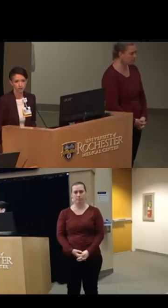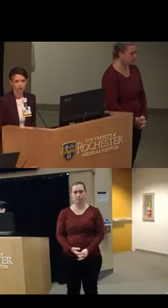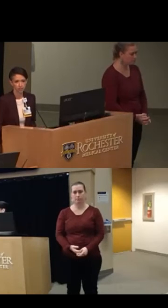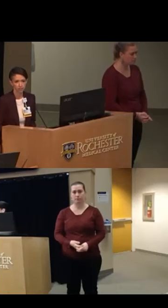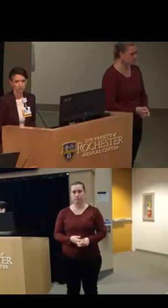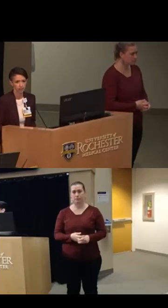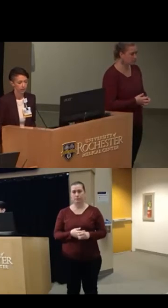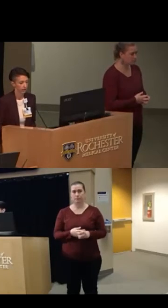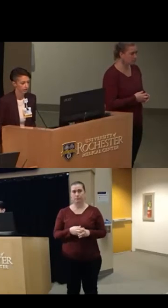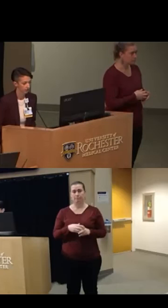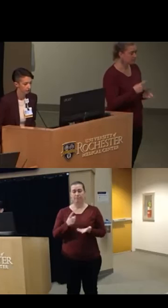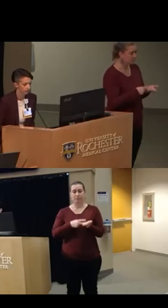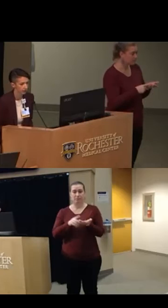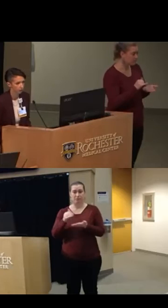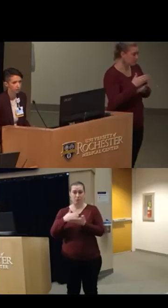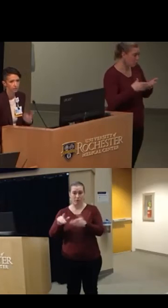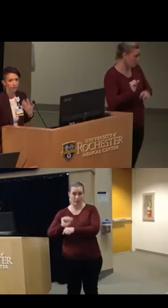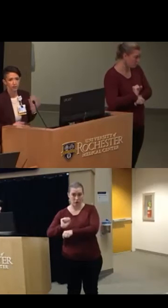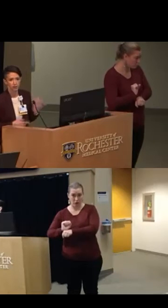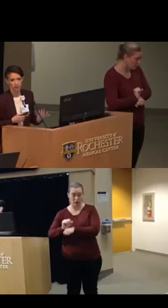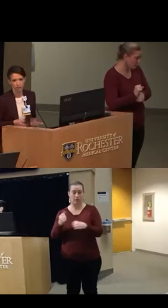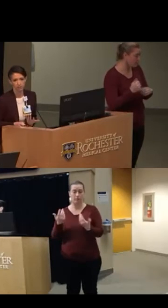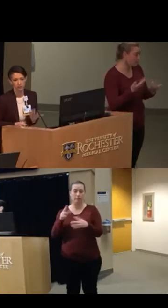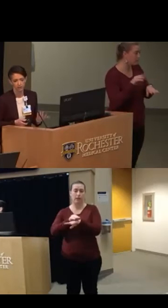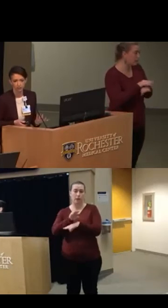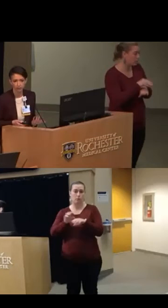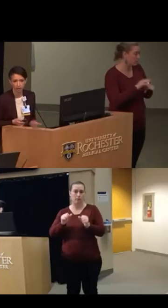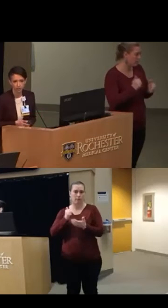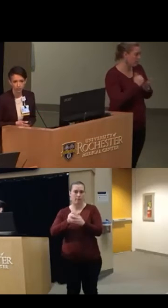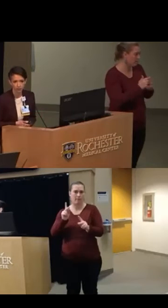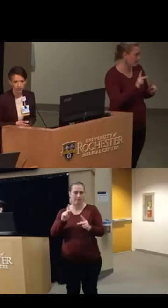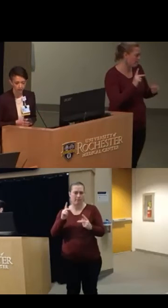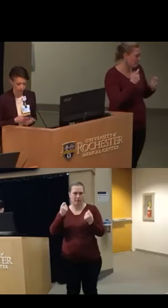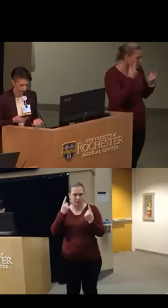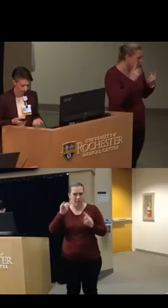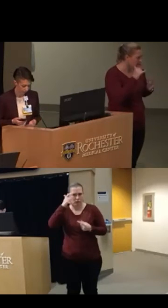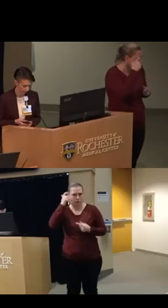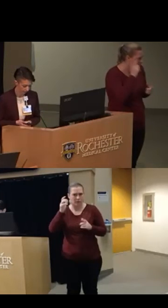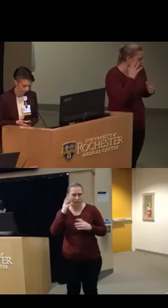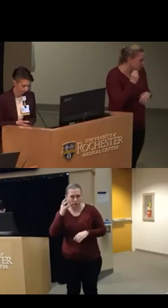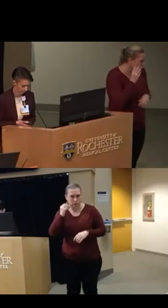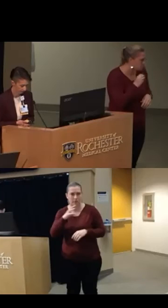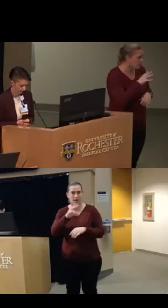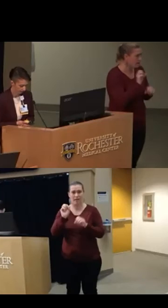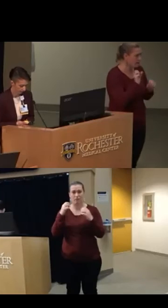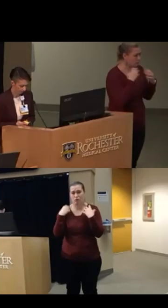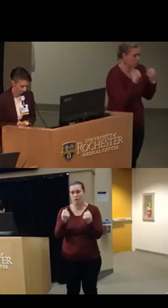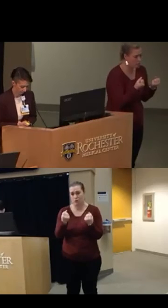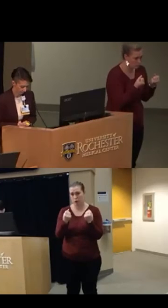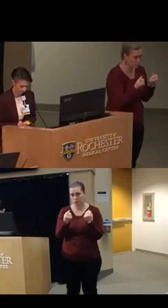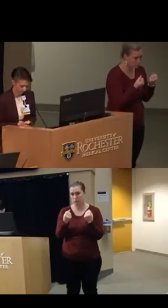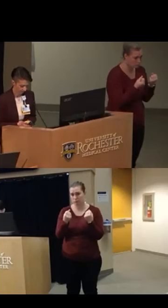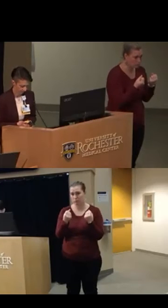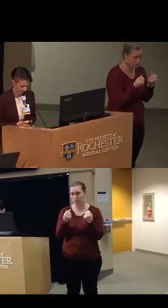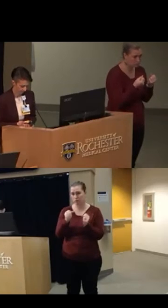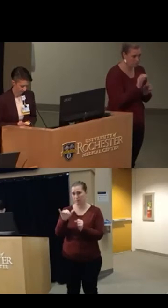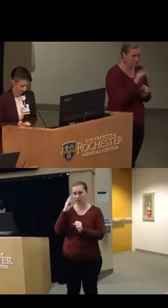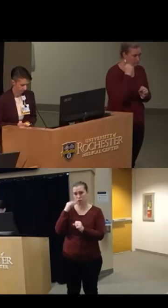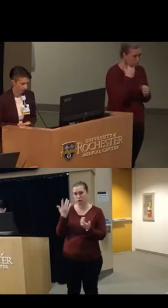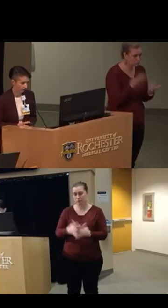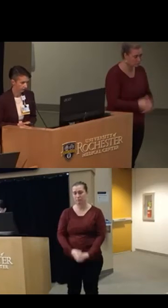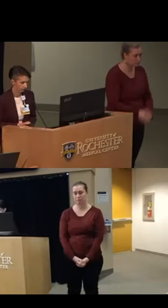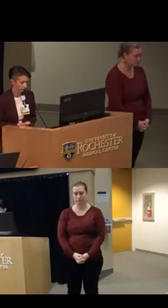the job and counseling can help people make sense of that experience and to recover um these can